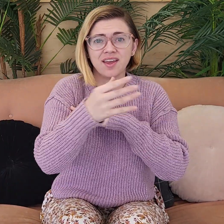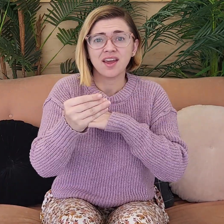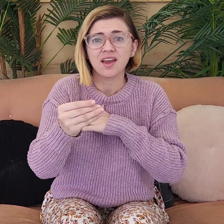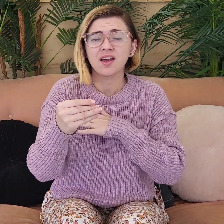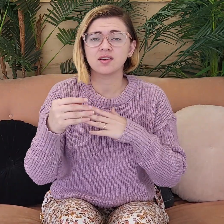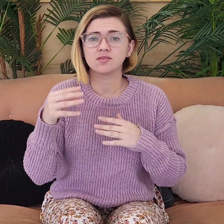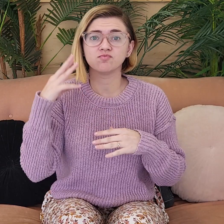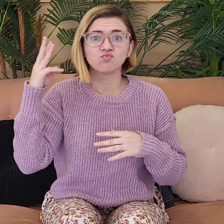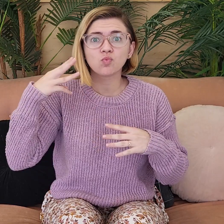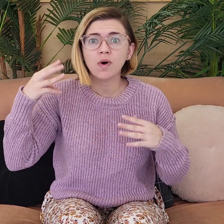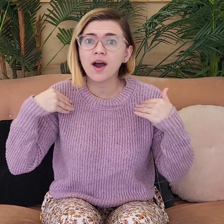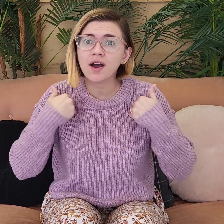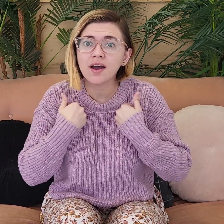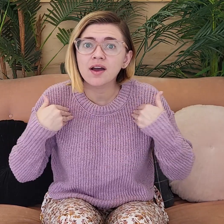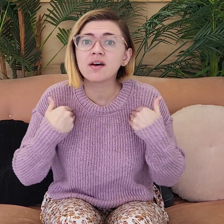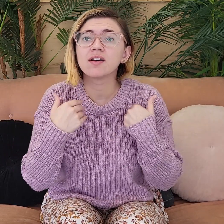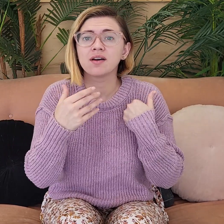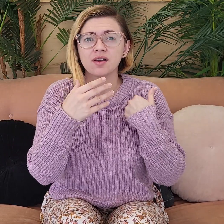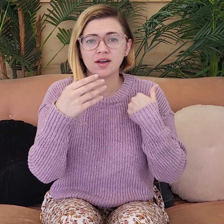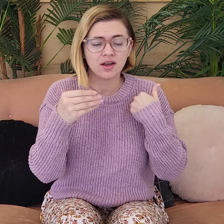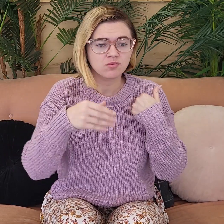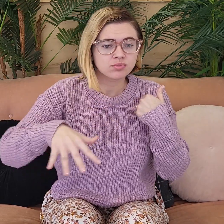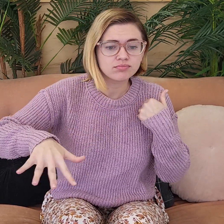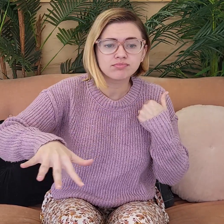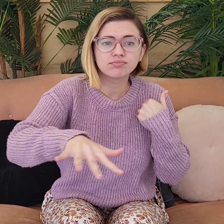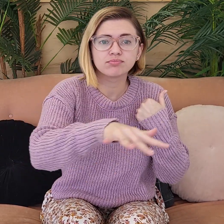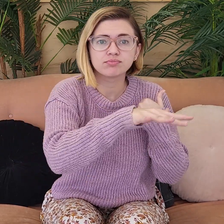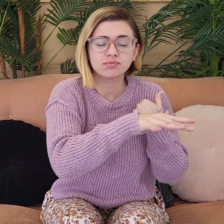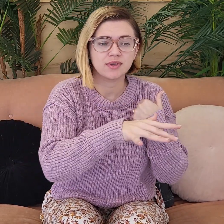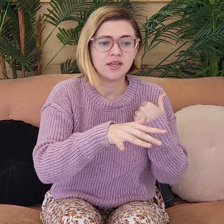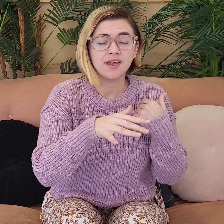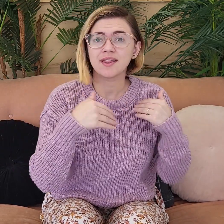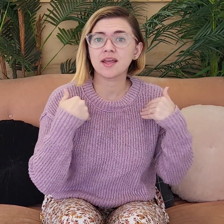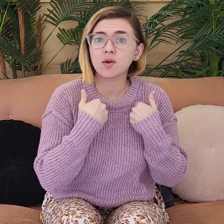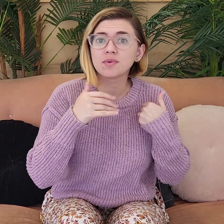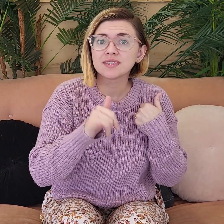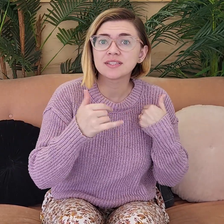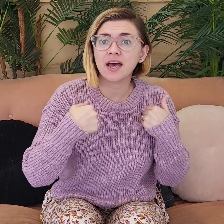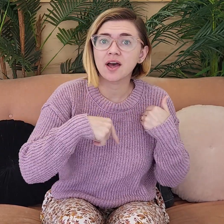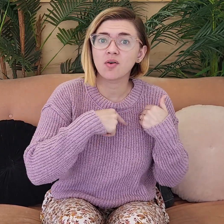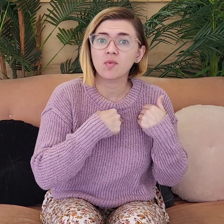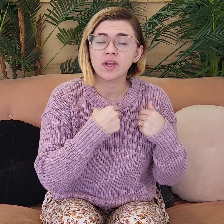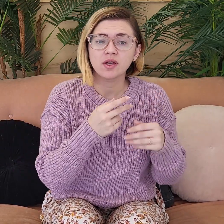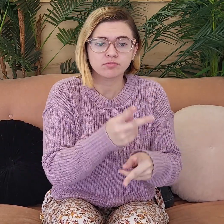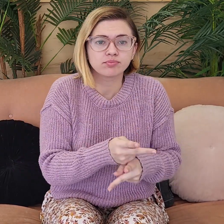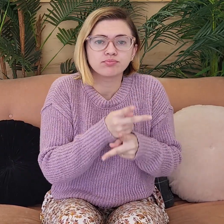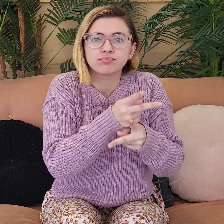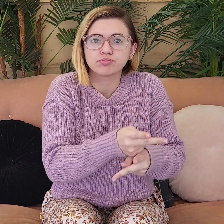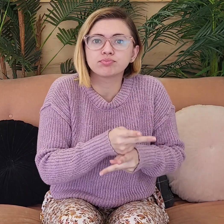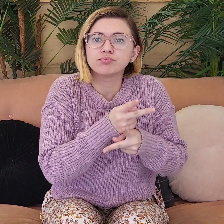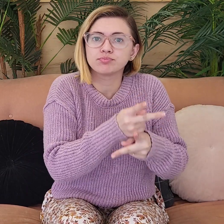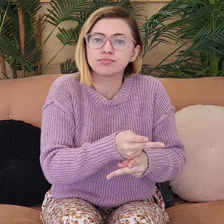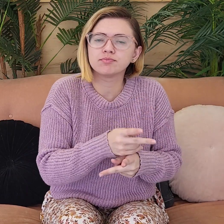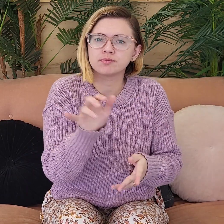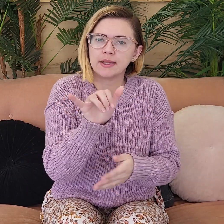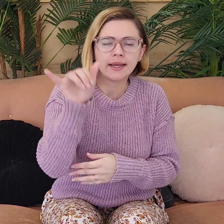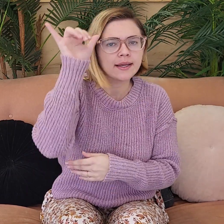land. And all the wild animals and all of the different animals that we typically take care of the